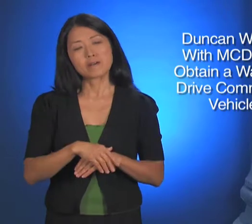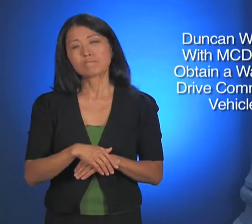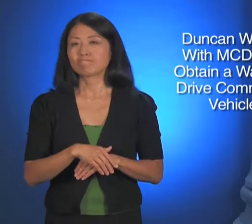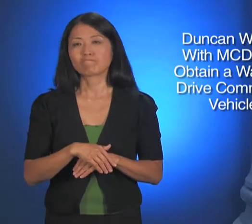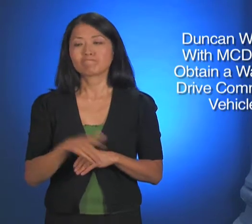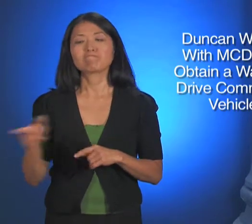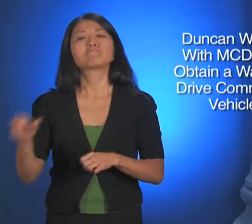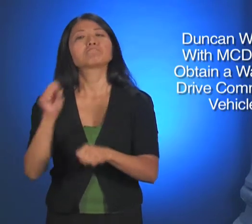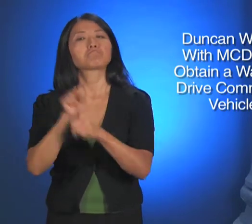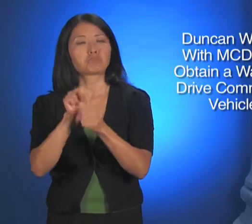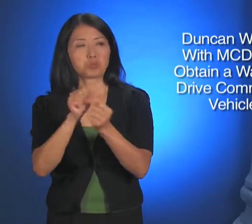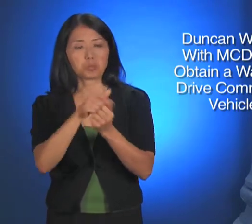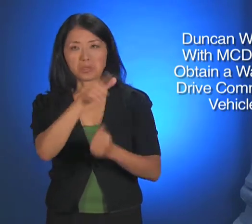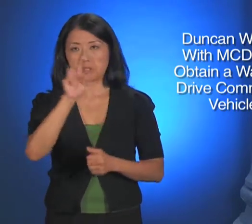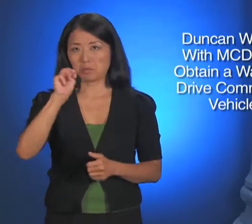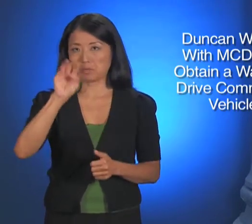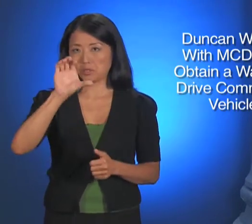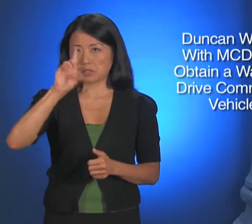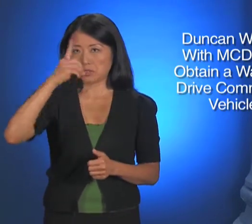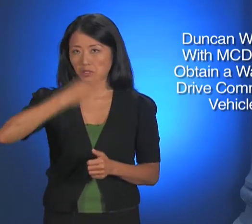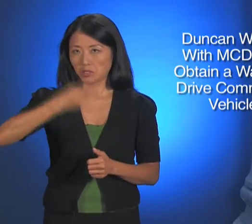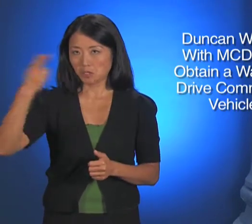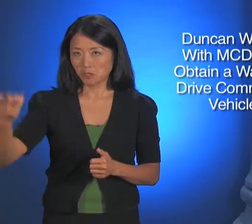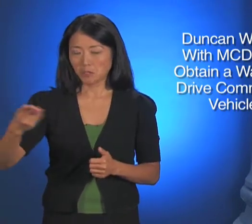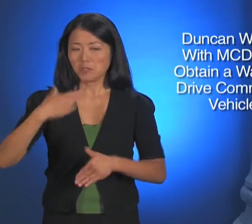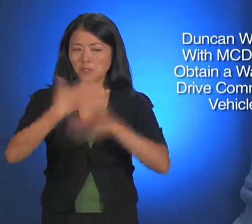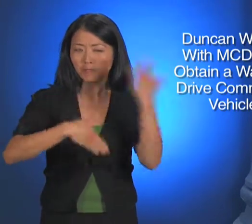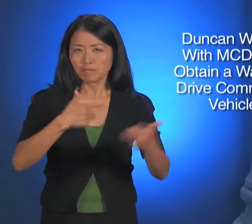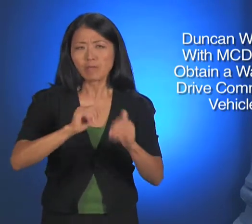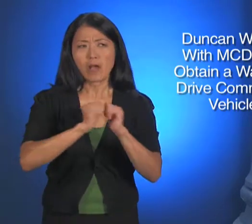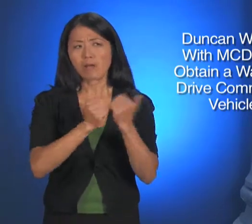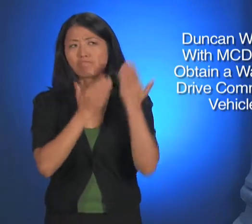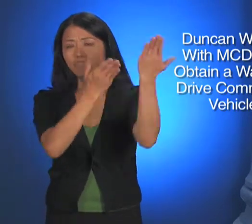He worked with MCDHH to propose a bill